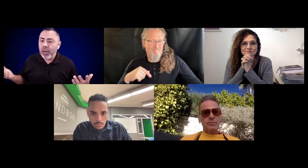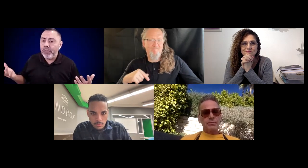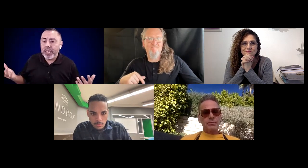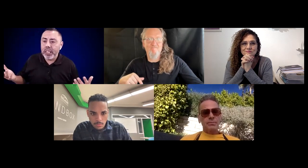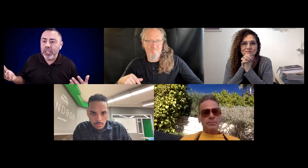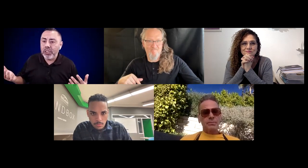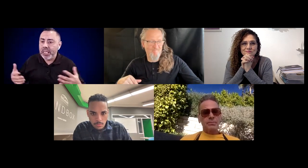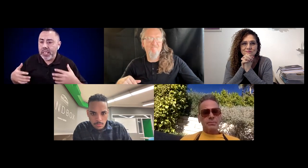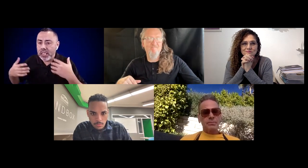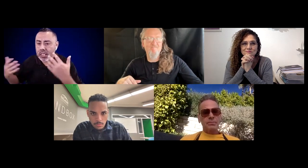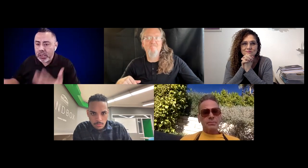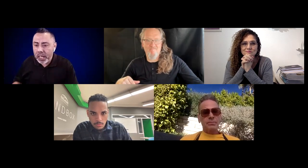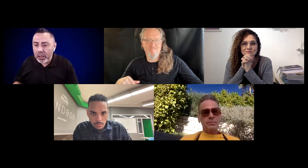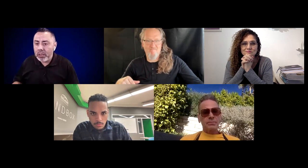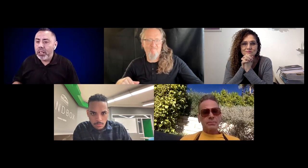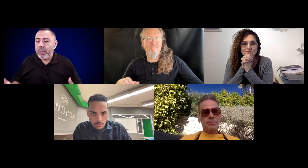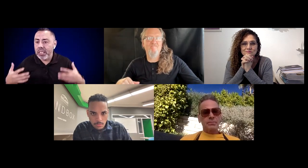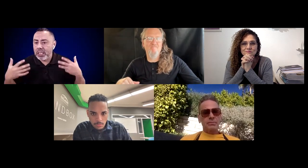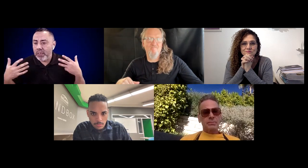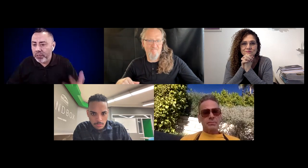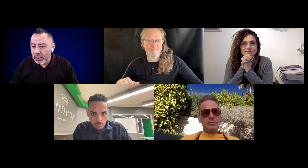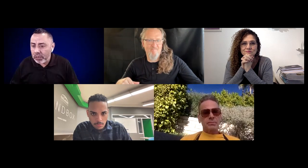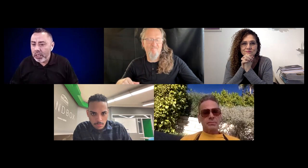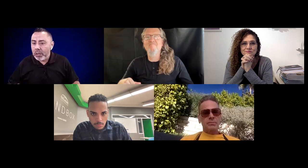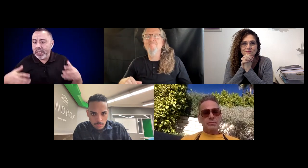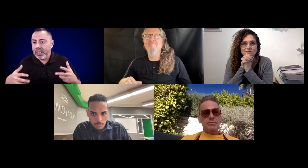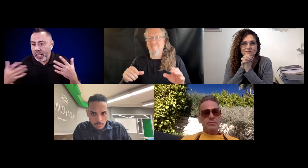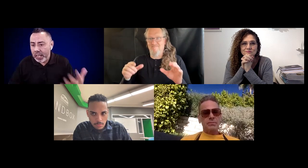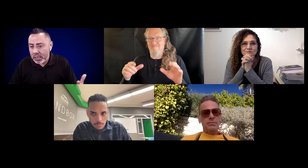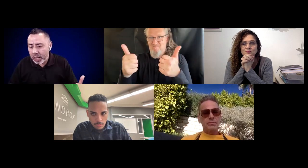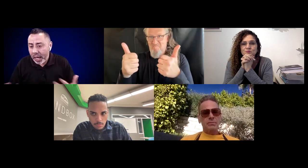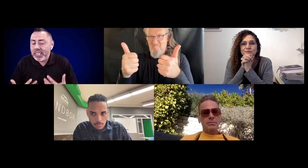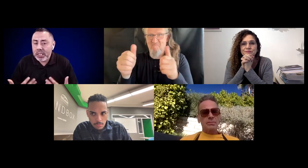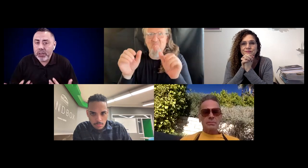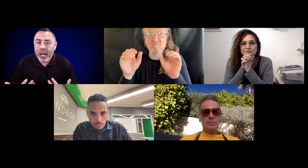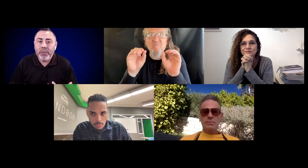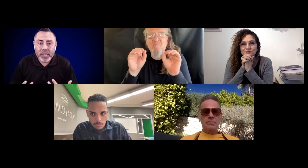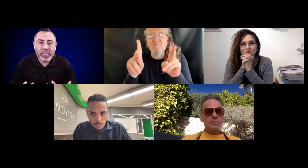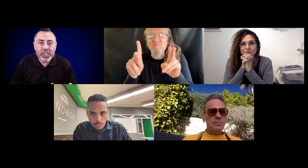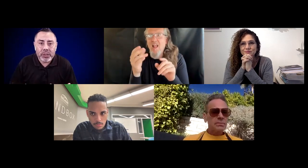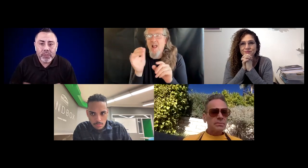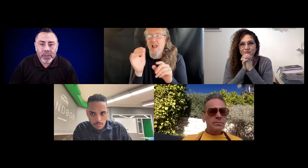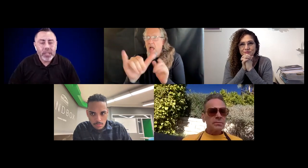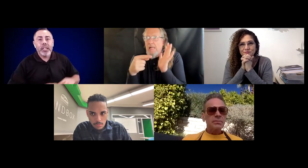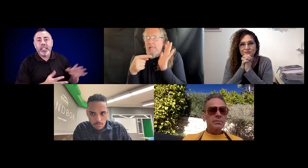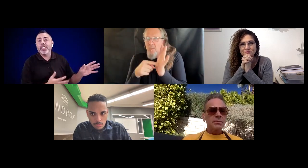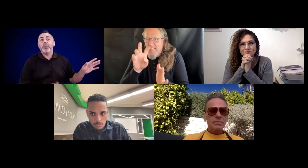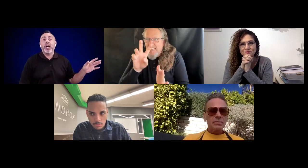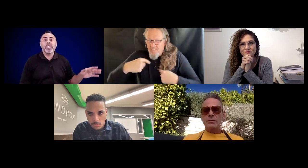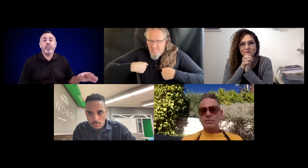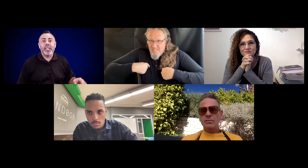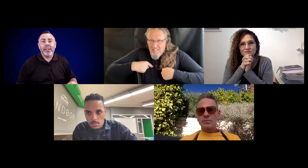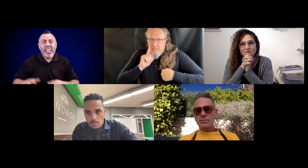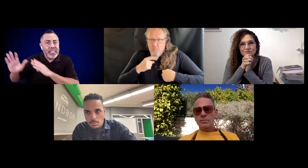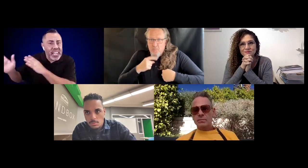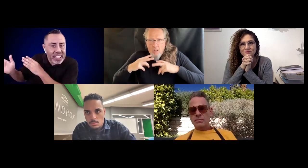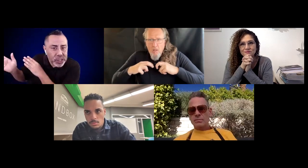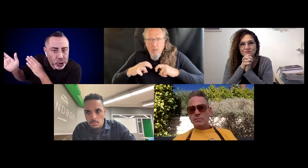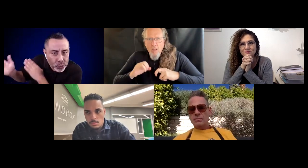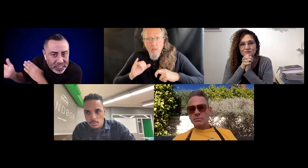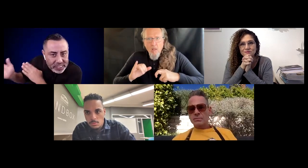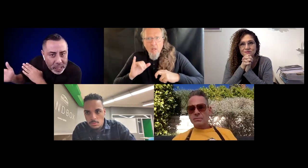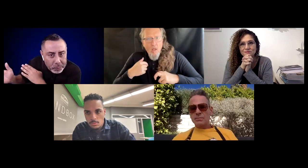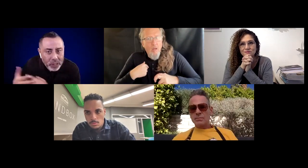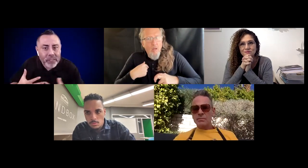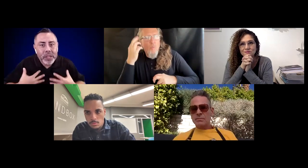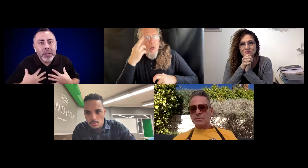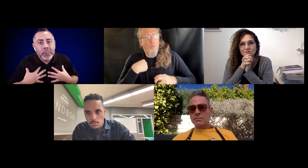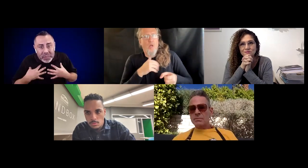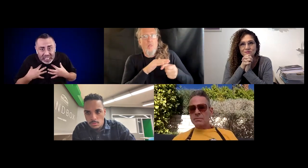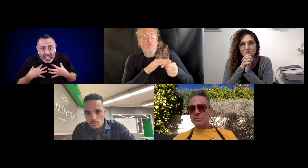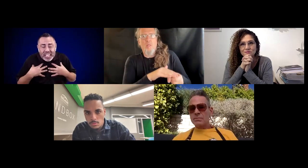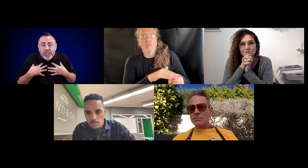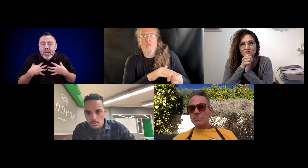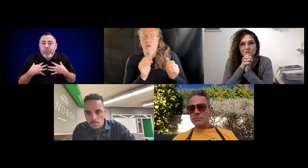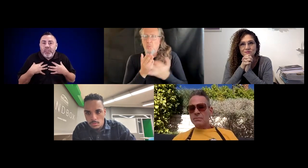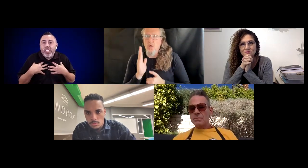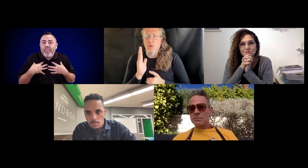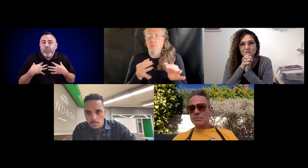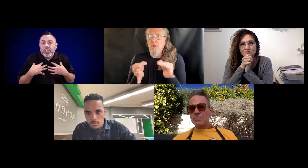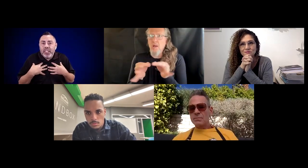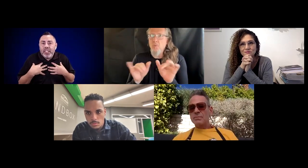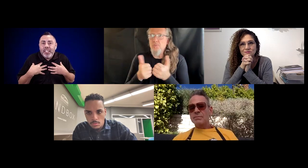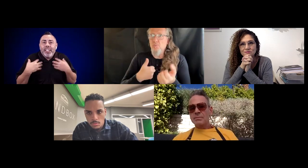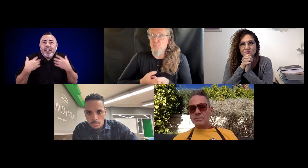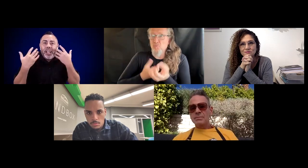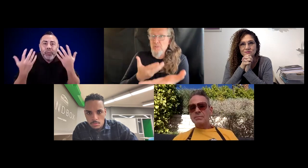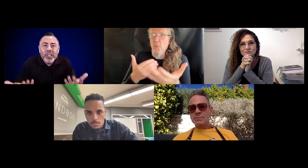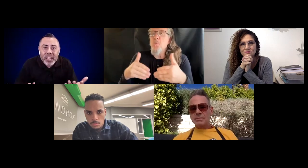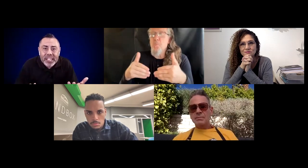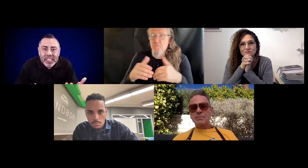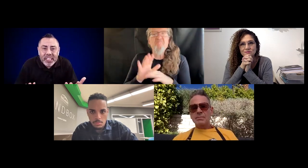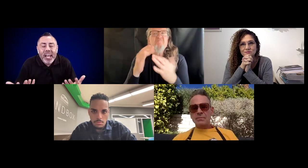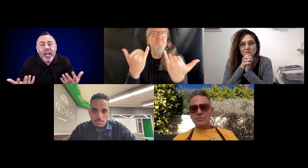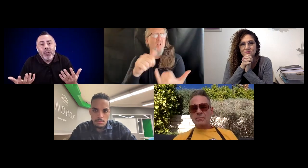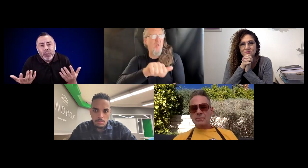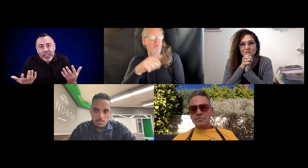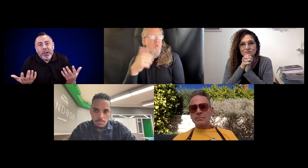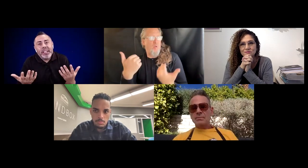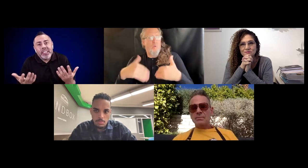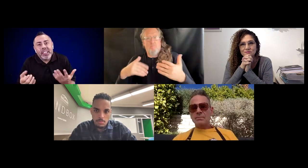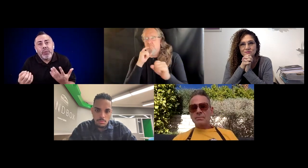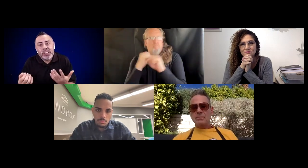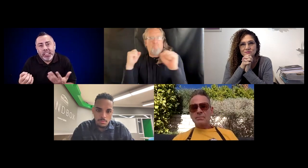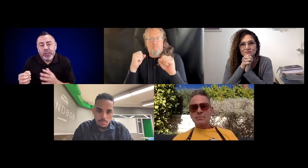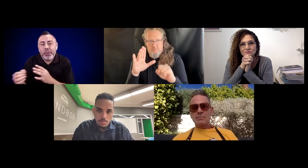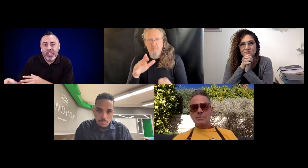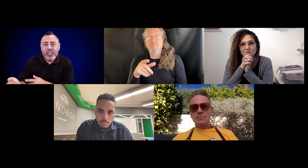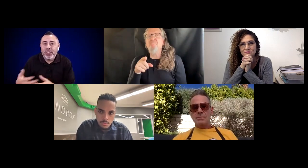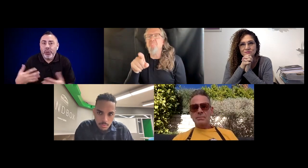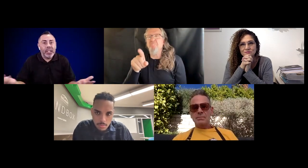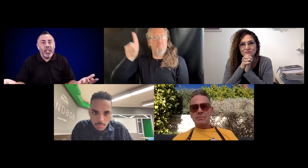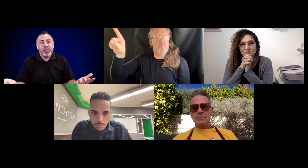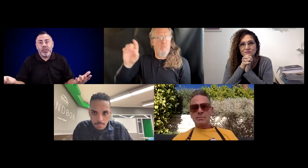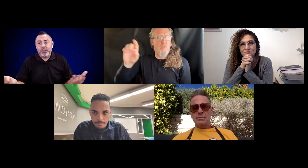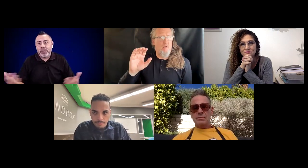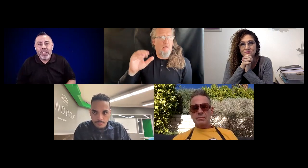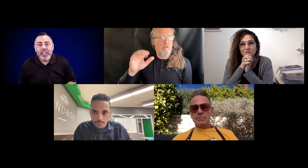I still have recordition this is Marvin speaking. That is a great example of me as a member of the deaf community, not realizing how we practice linguistic expression through our language use.